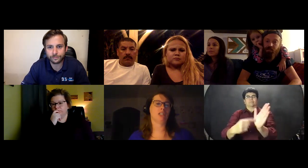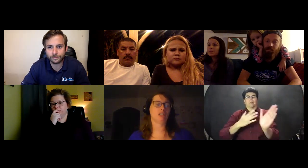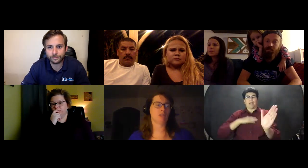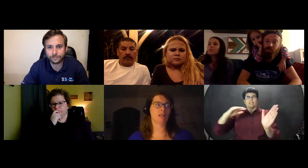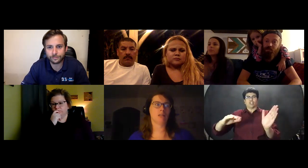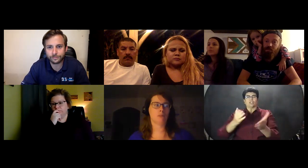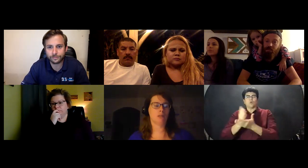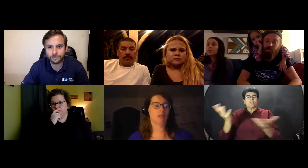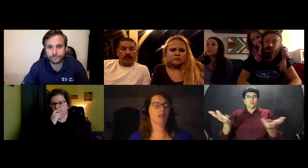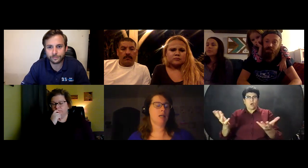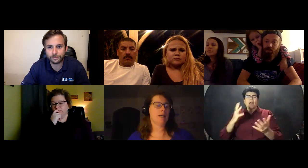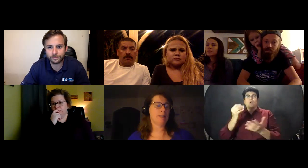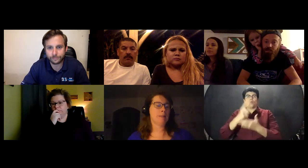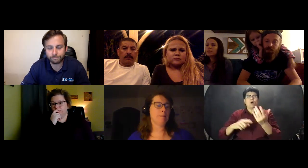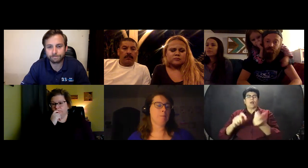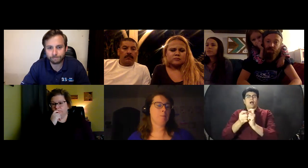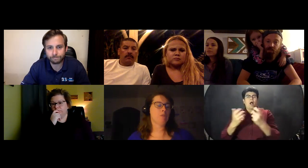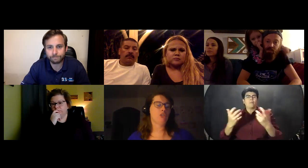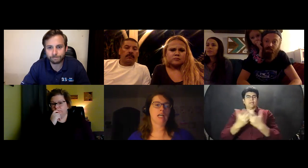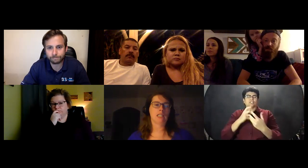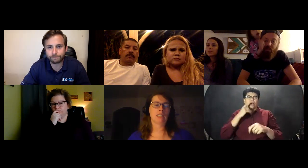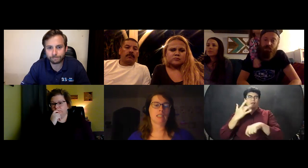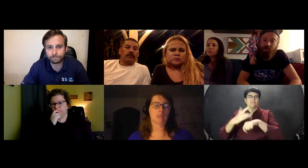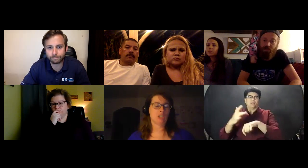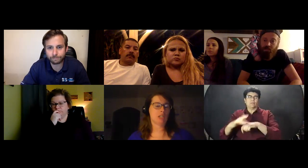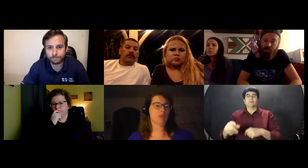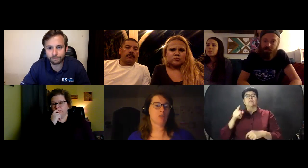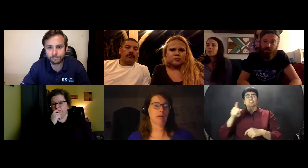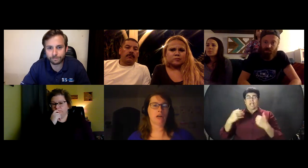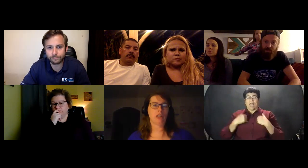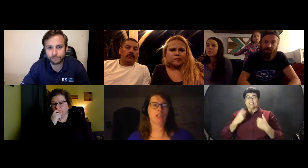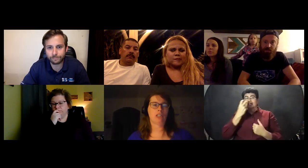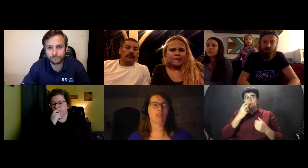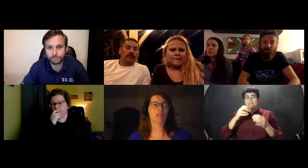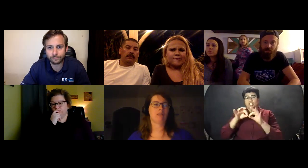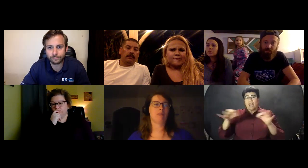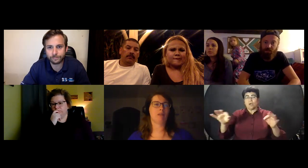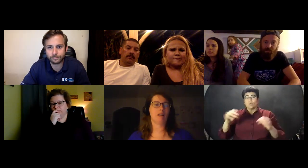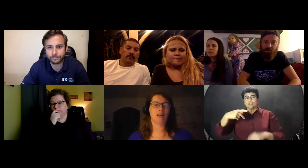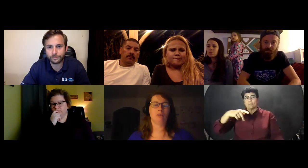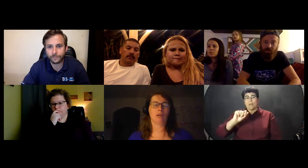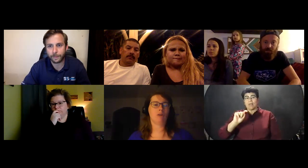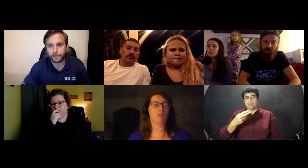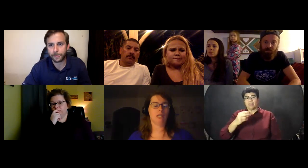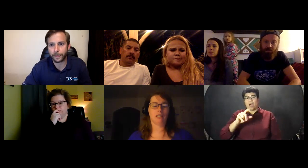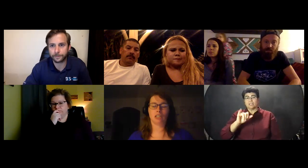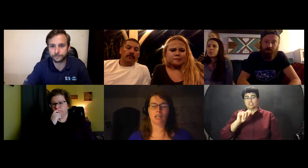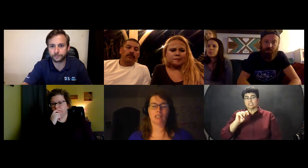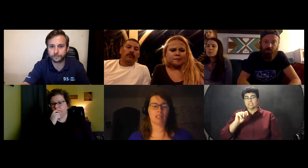are available she has a speech-language pathologist